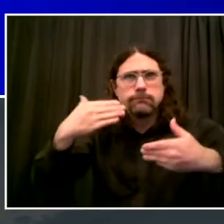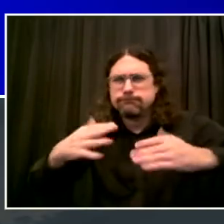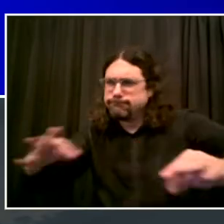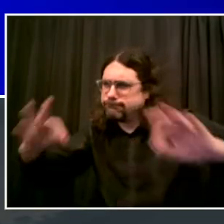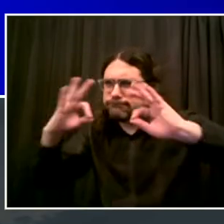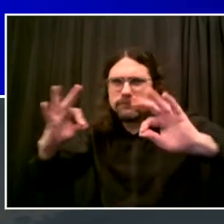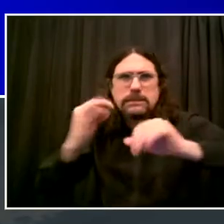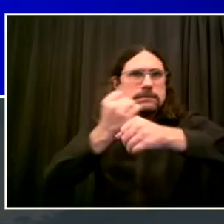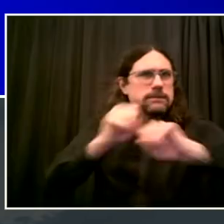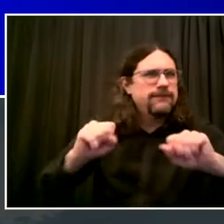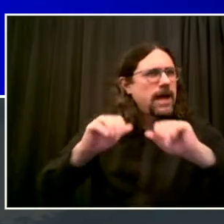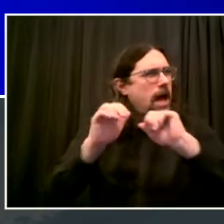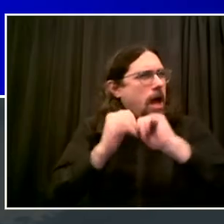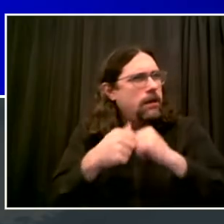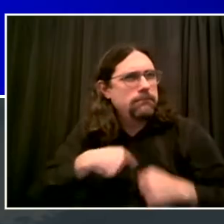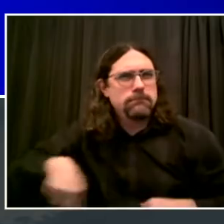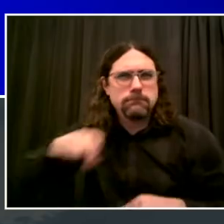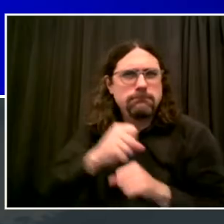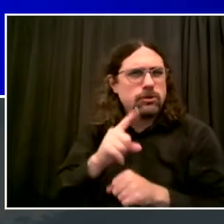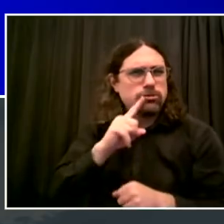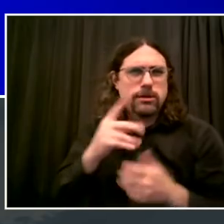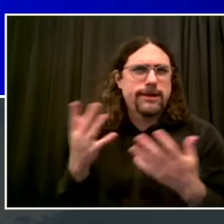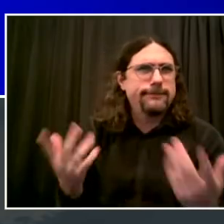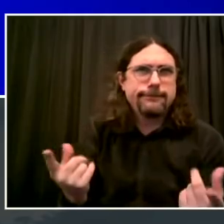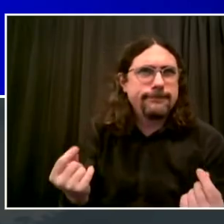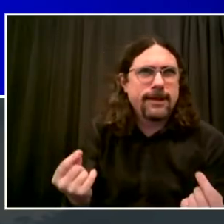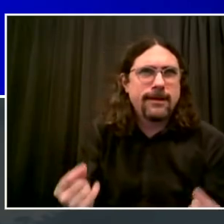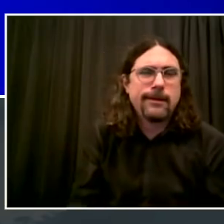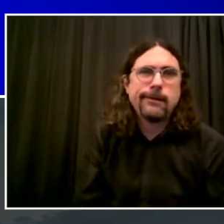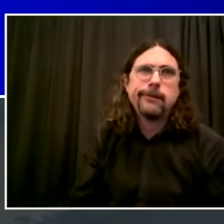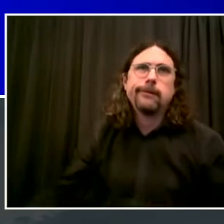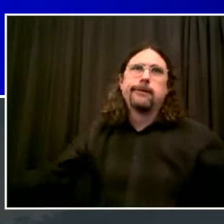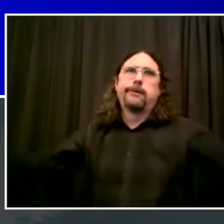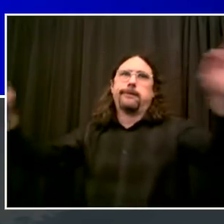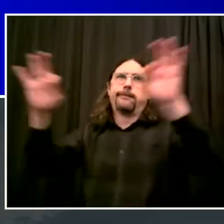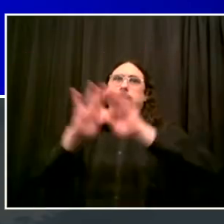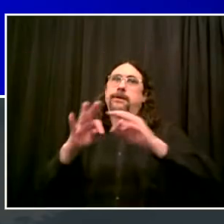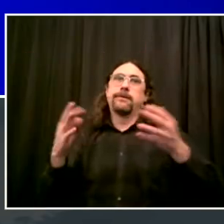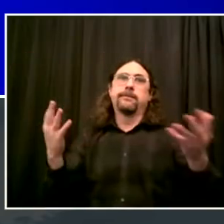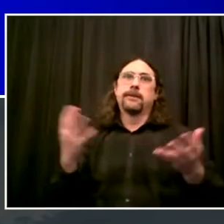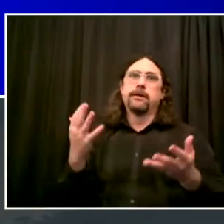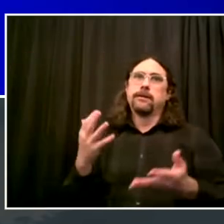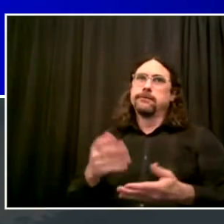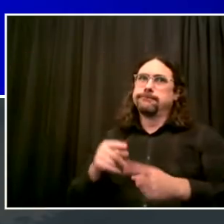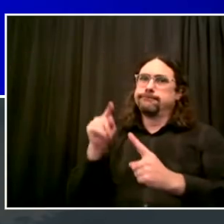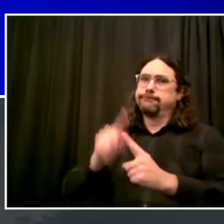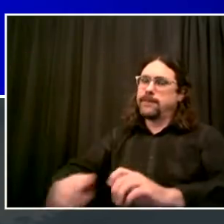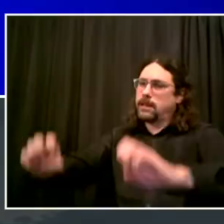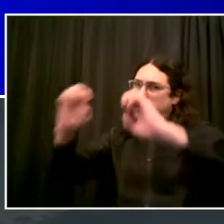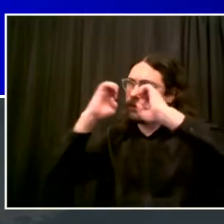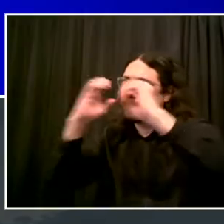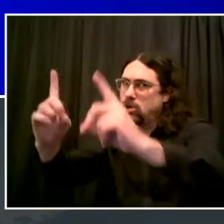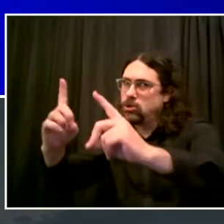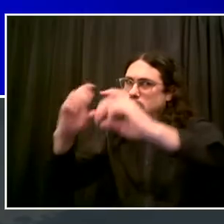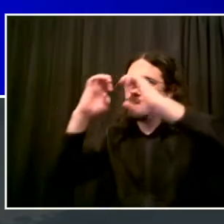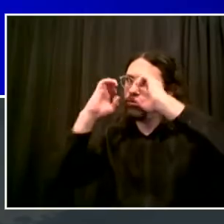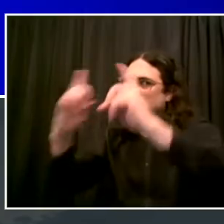SO WE ARE GNOIG TO TALK ABOUT THE WAY WE MEAK SURE THAT THE